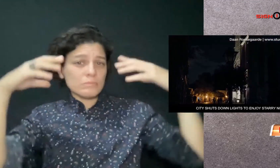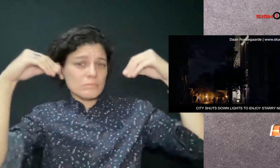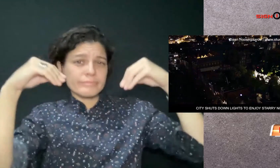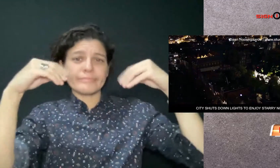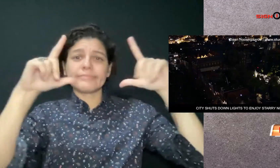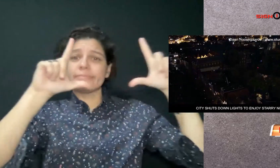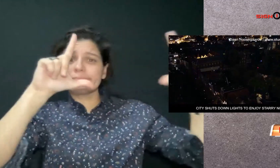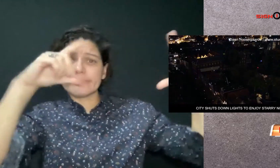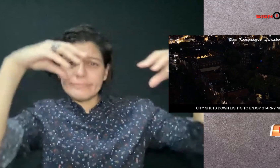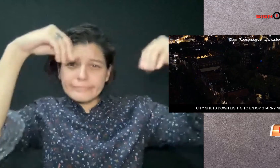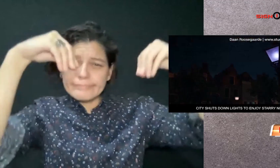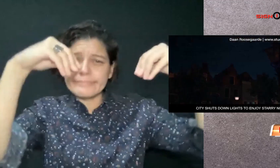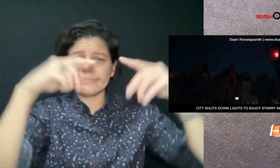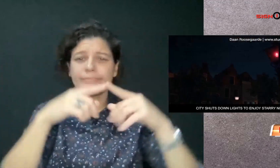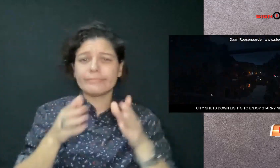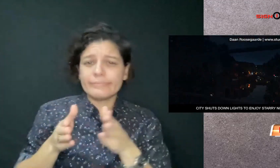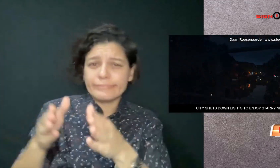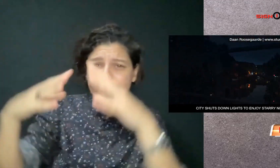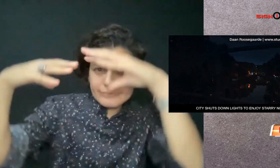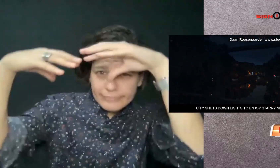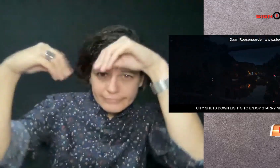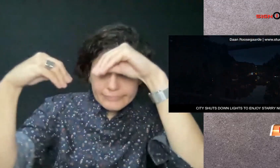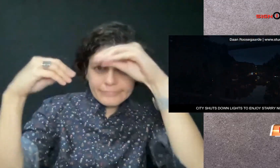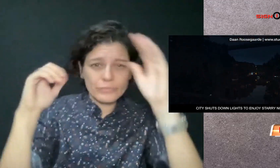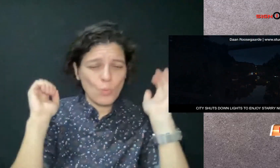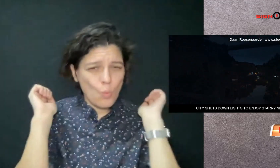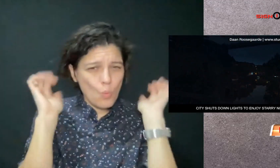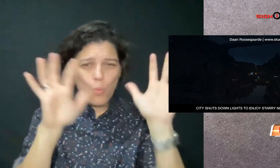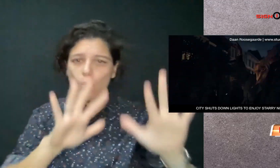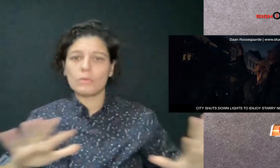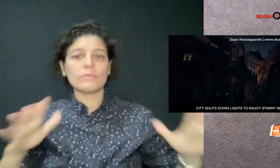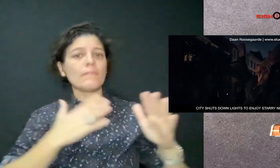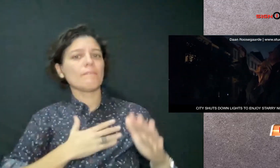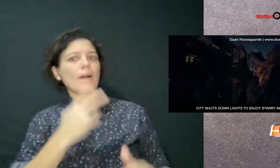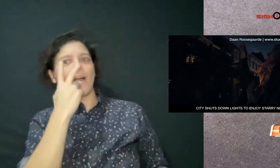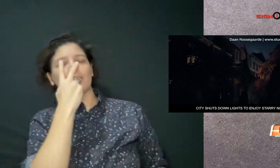to get a rare and clear view of the starry night sky